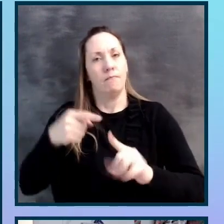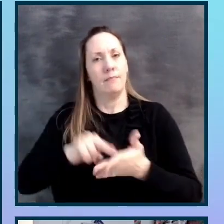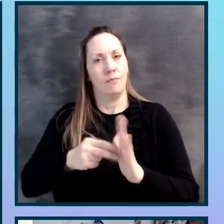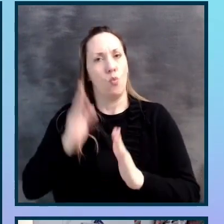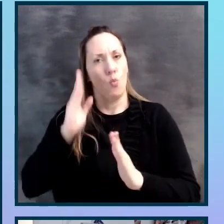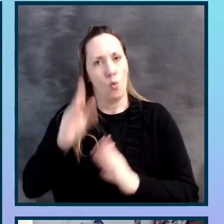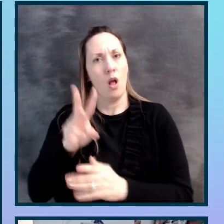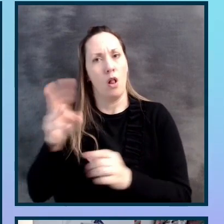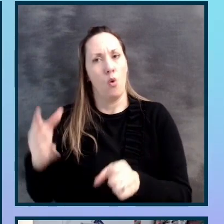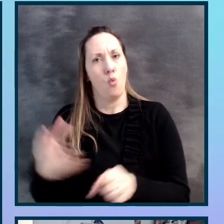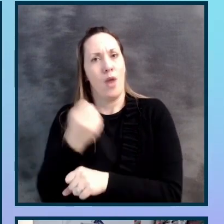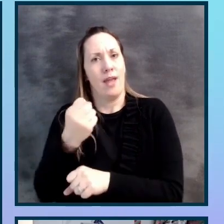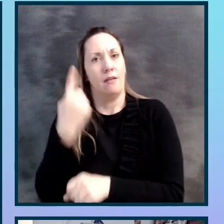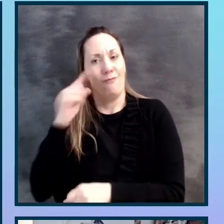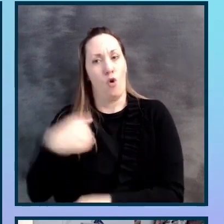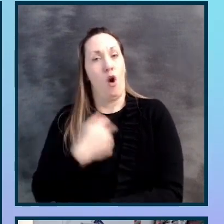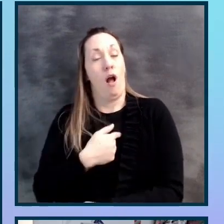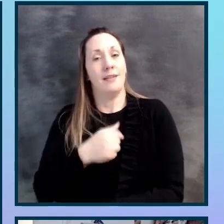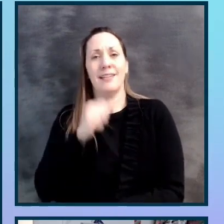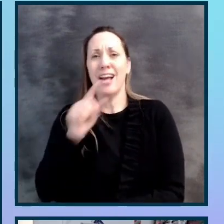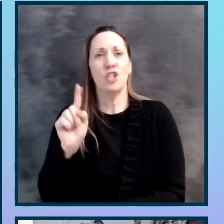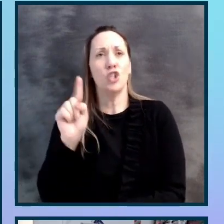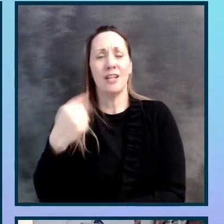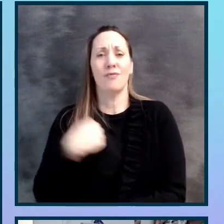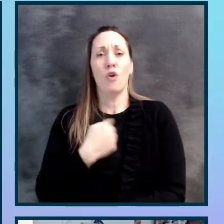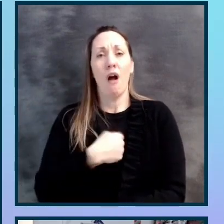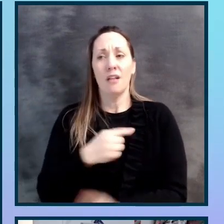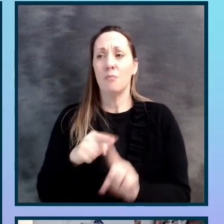but for everyone who seeks to use our products and services.